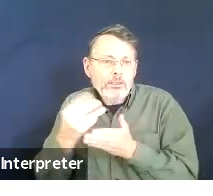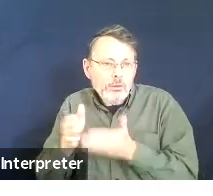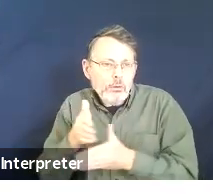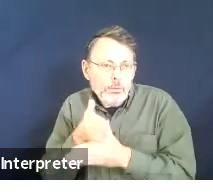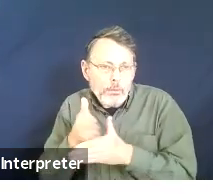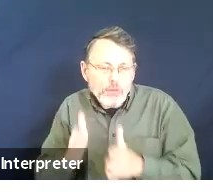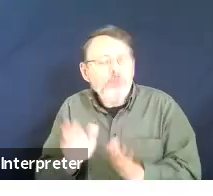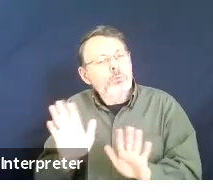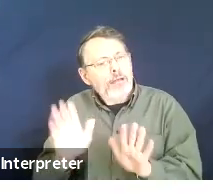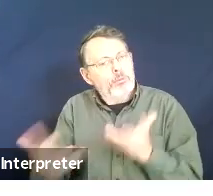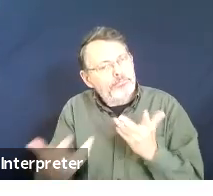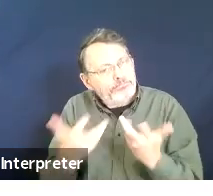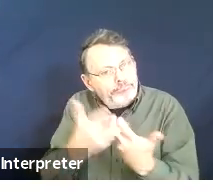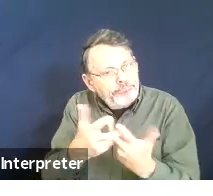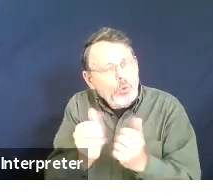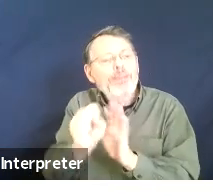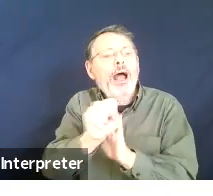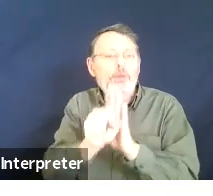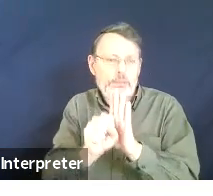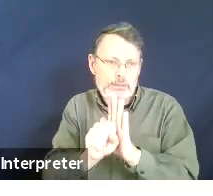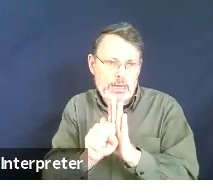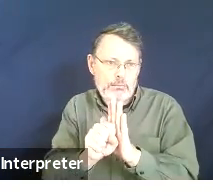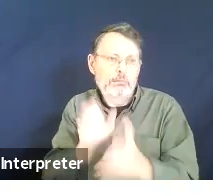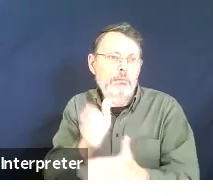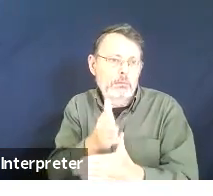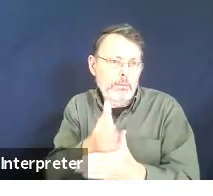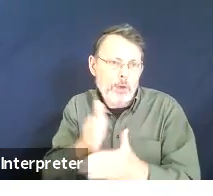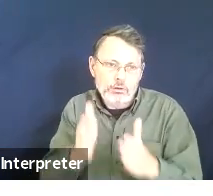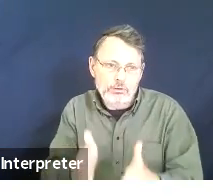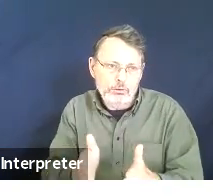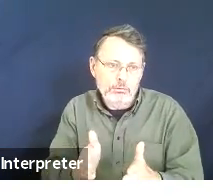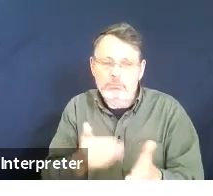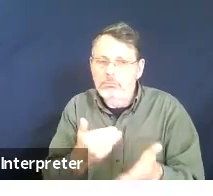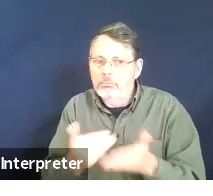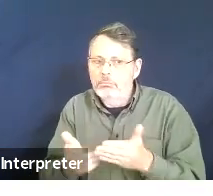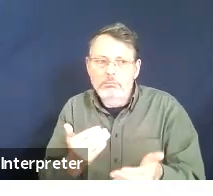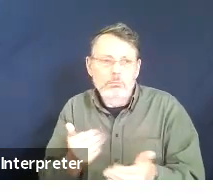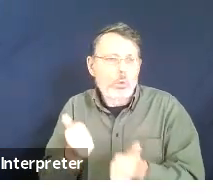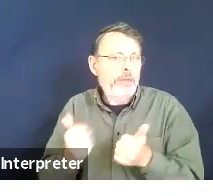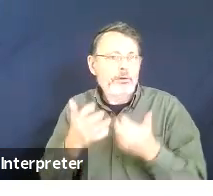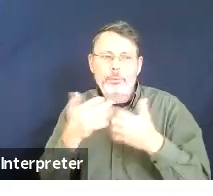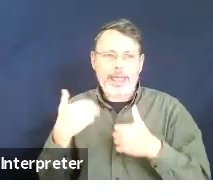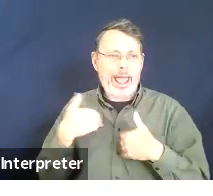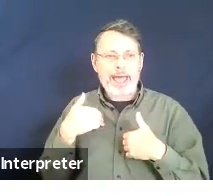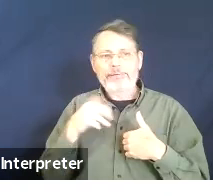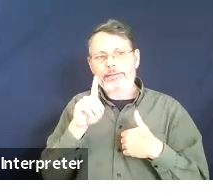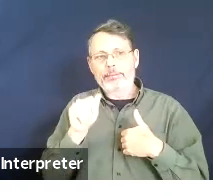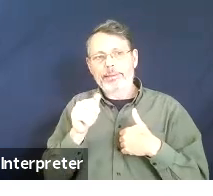really engaged with our state partners, whether or not we have a disability integration or access